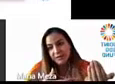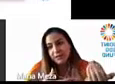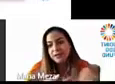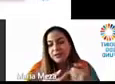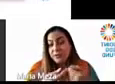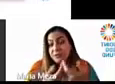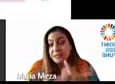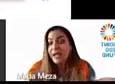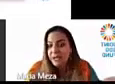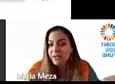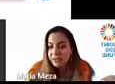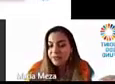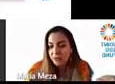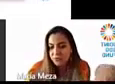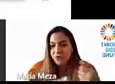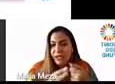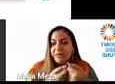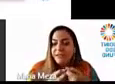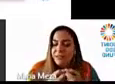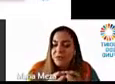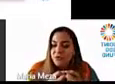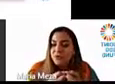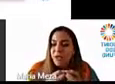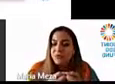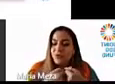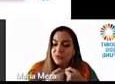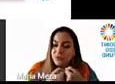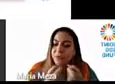let's say, is leaving me in business, that is, that obviously we have some type